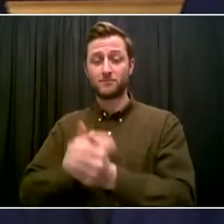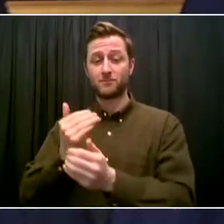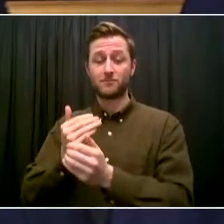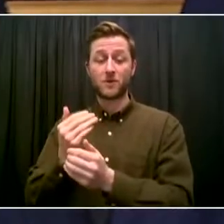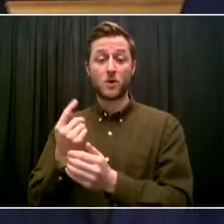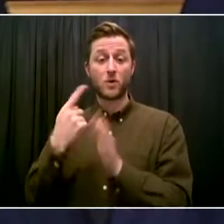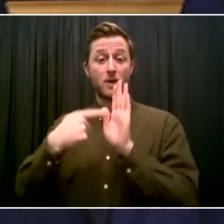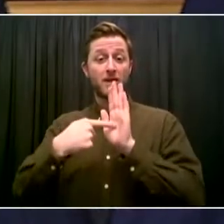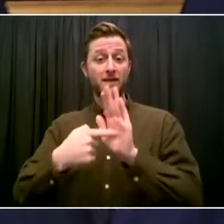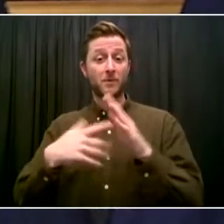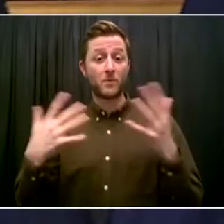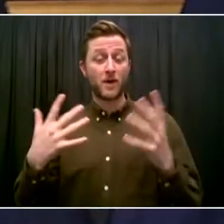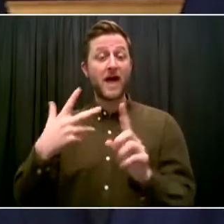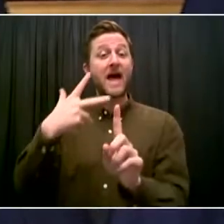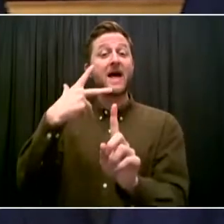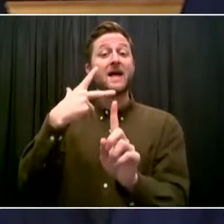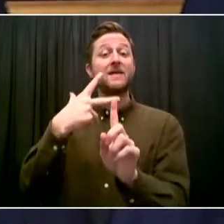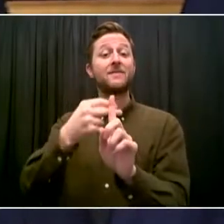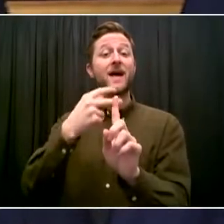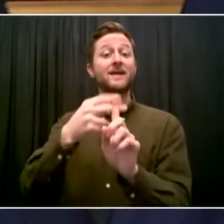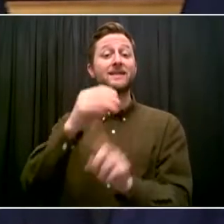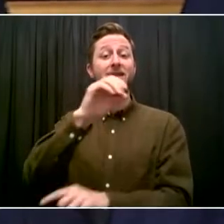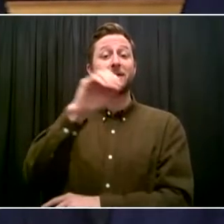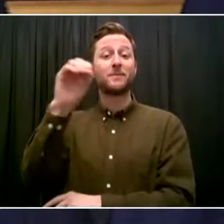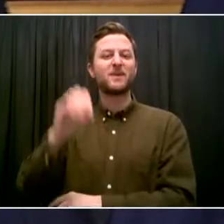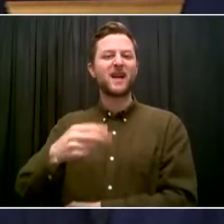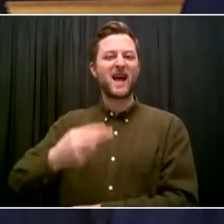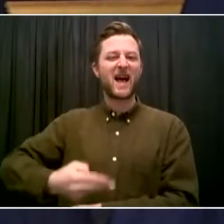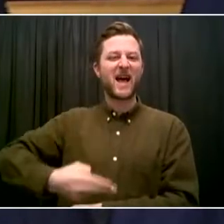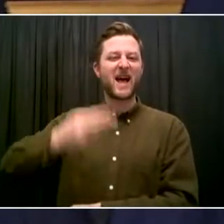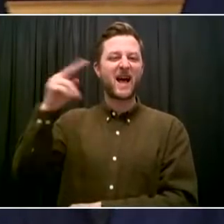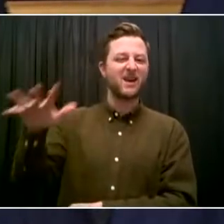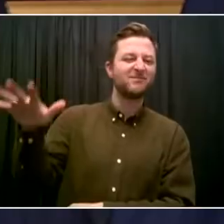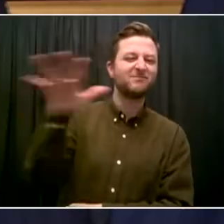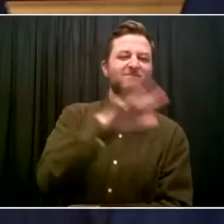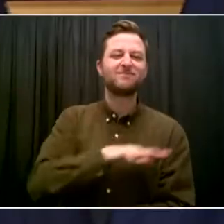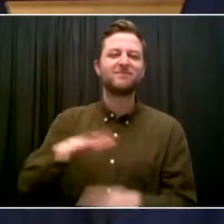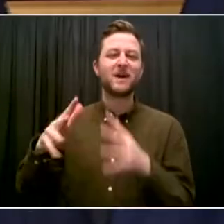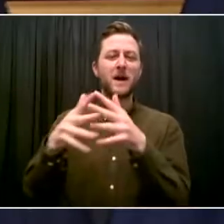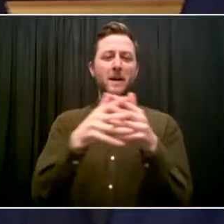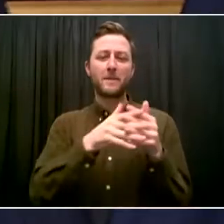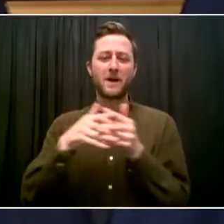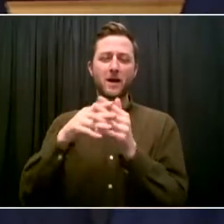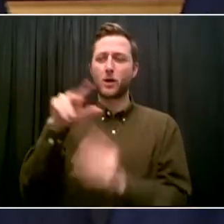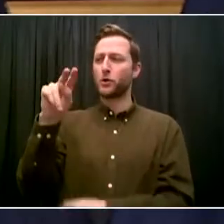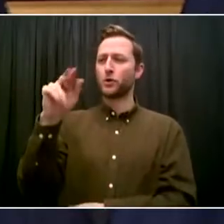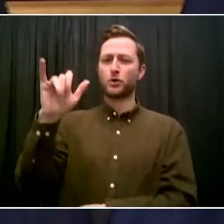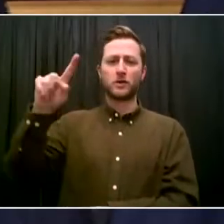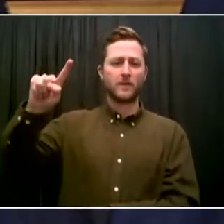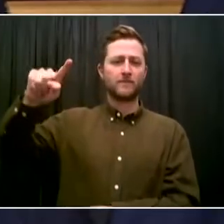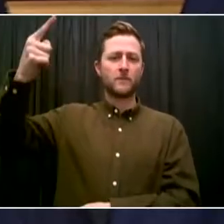ONE OF OUR CSUCESESS IN MOVING OUR CITY TO A POSITIVE PLACE IS WE HAVE THE HIGHEST VACCINATION